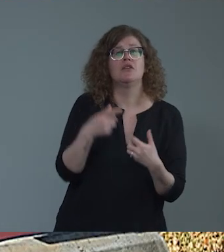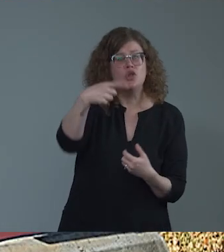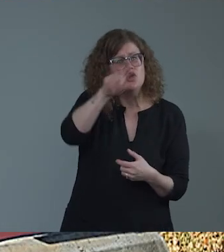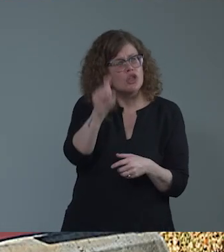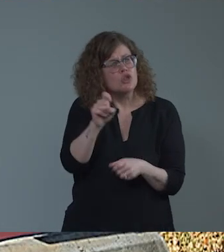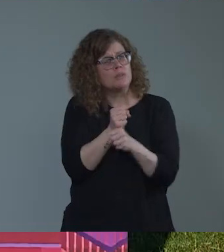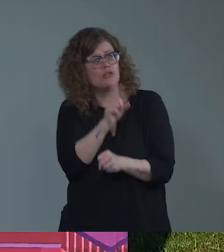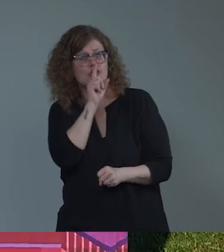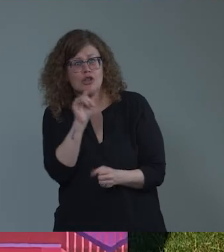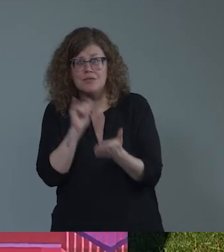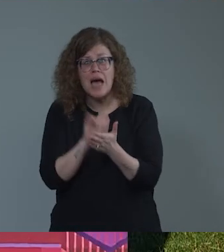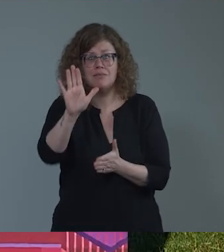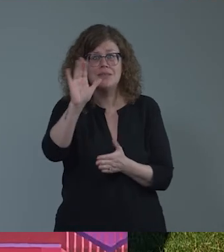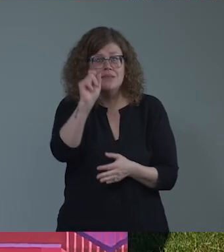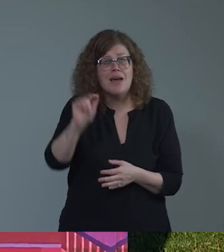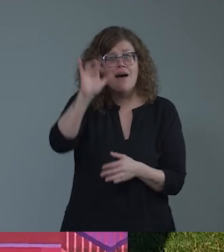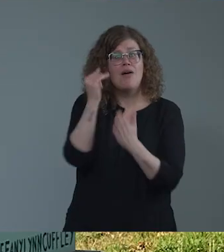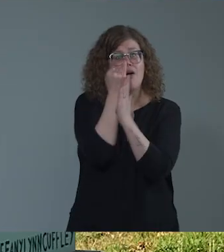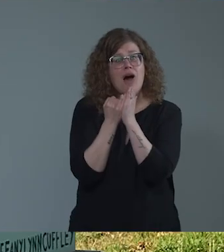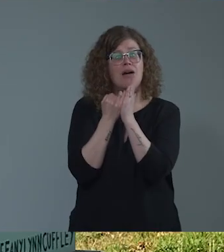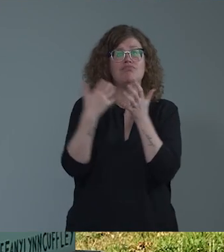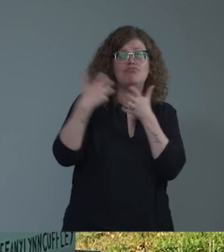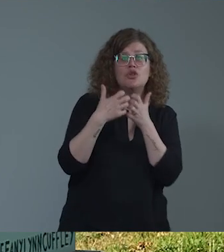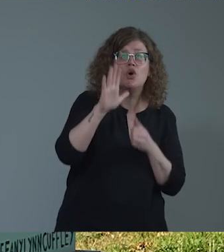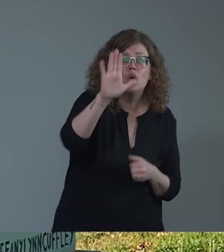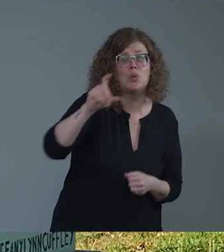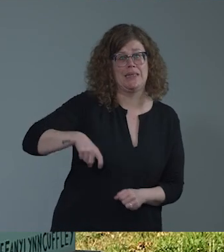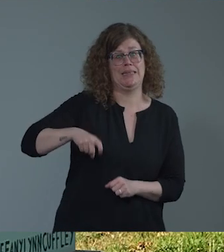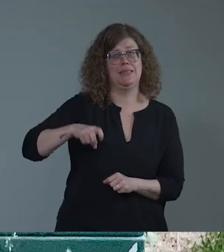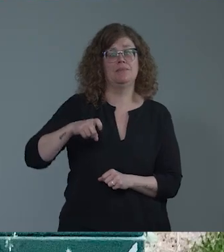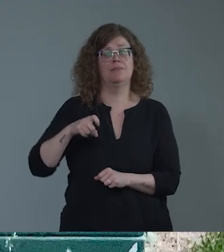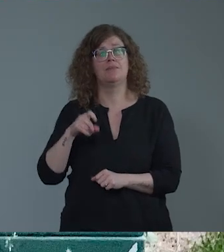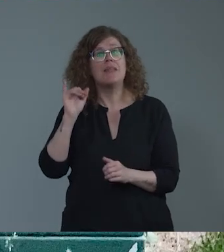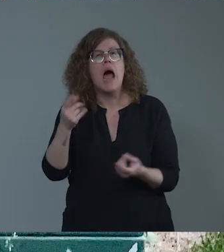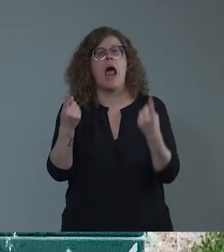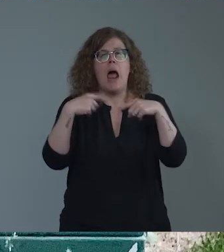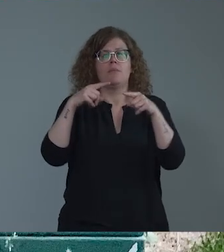So the intention of the Utility Box Program, the goal, the purpose of it, is graffiti abatement.